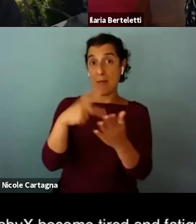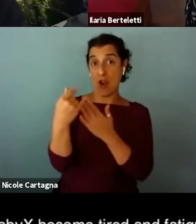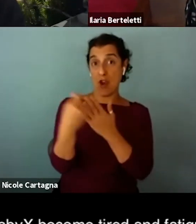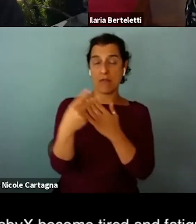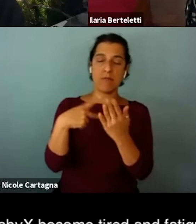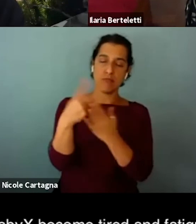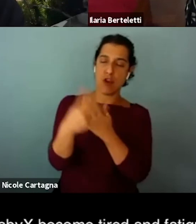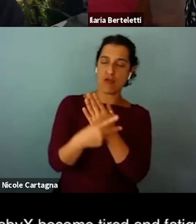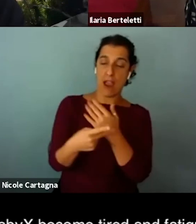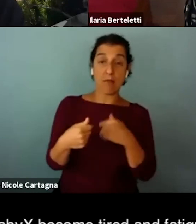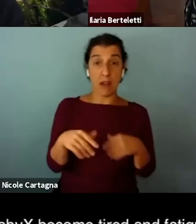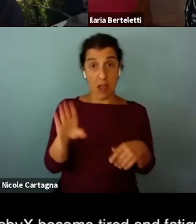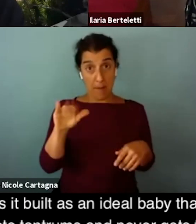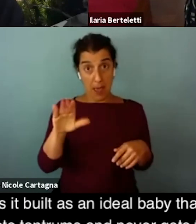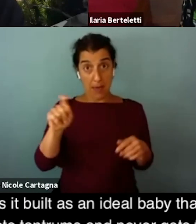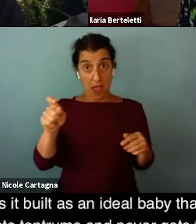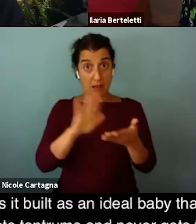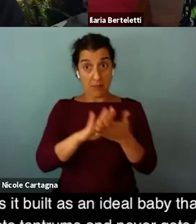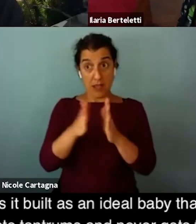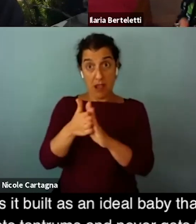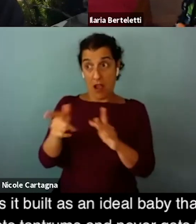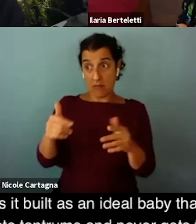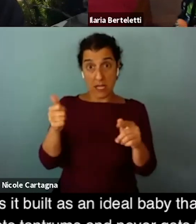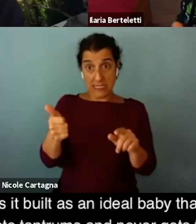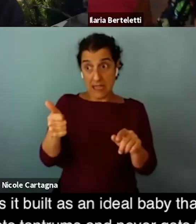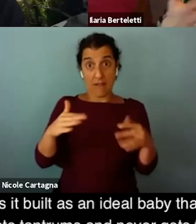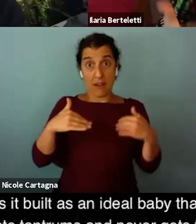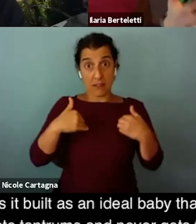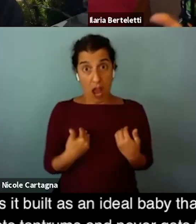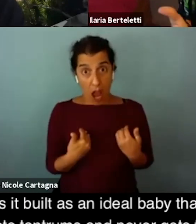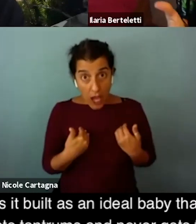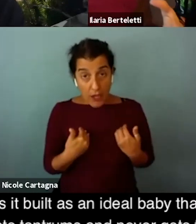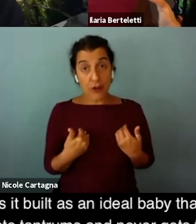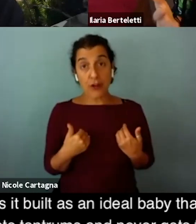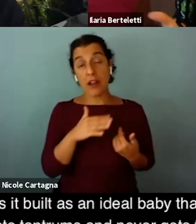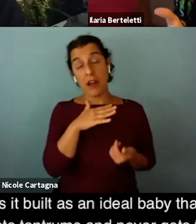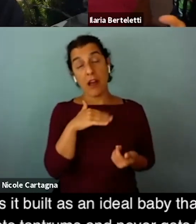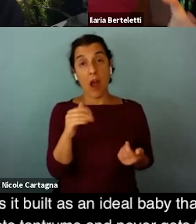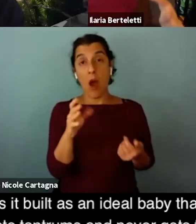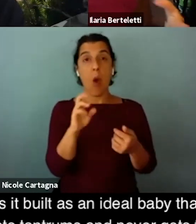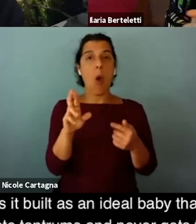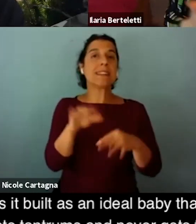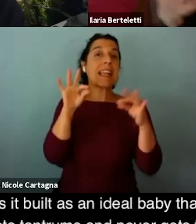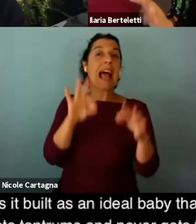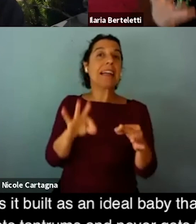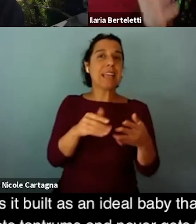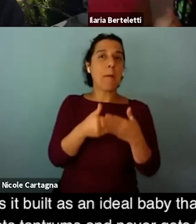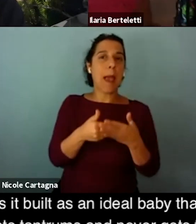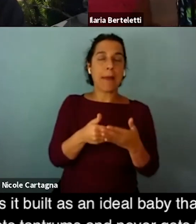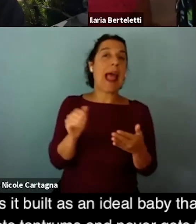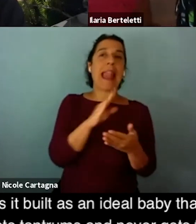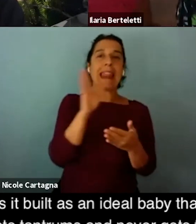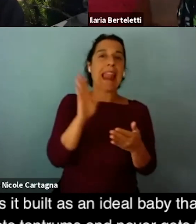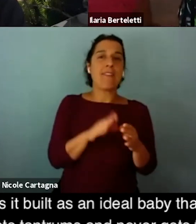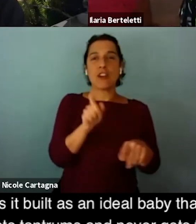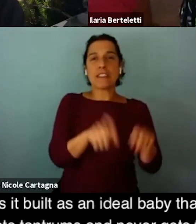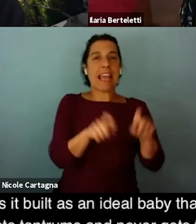tired and fatigued or is it built as an ideal baby that never gets tantrums and never gets tired